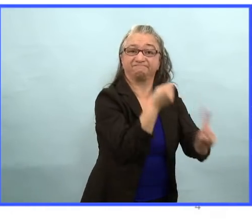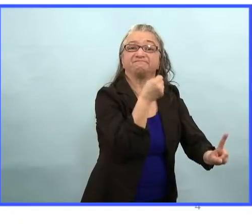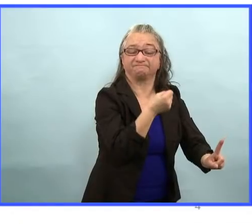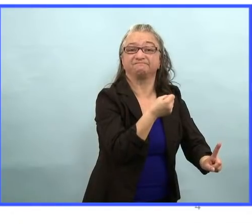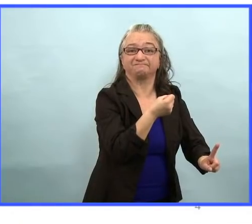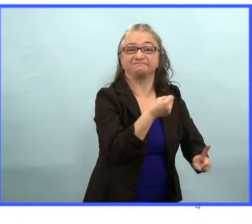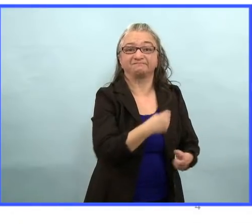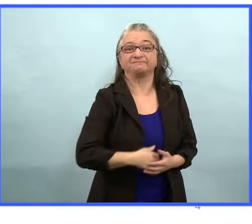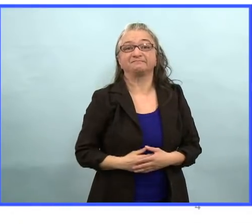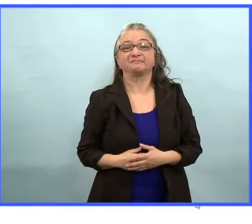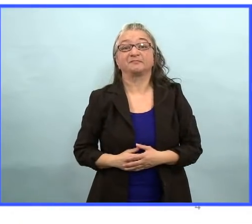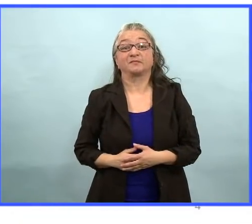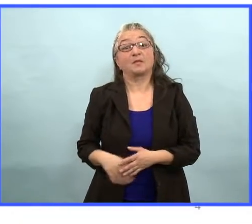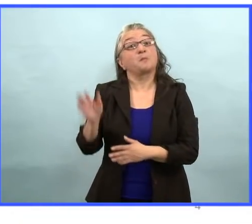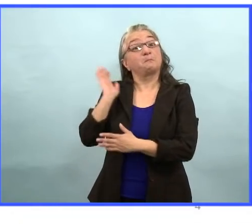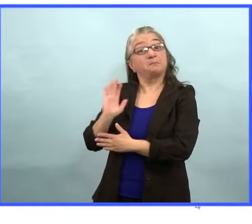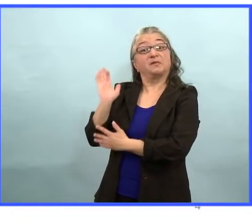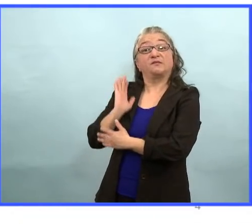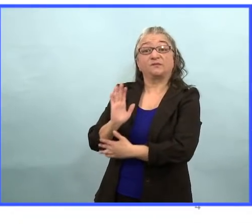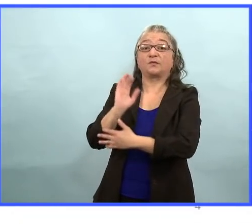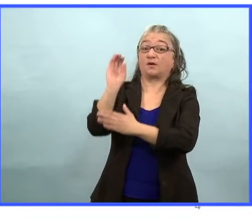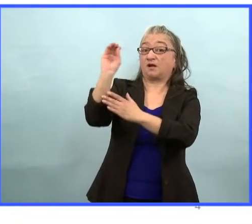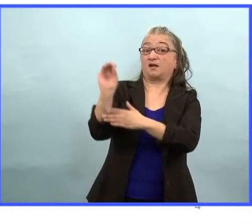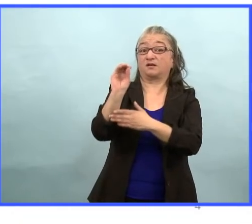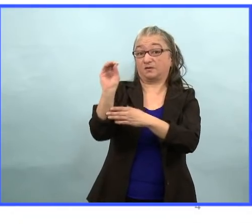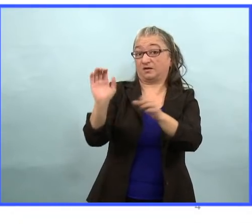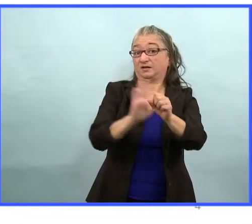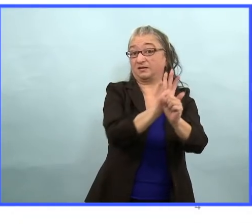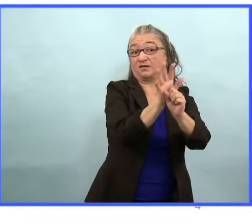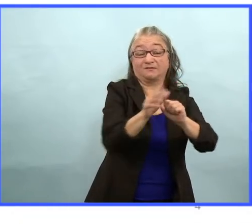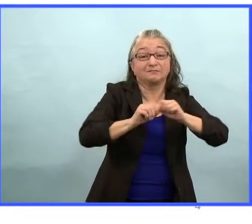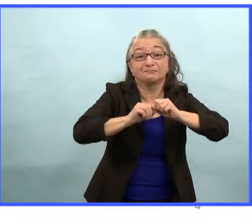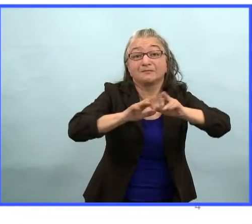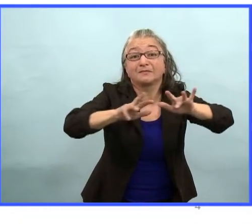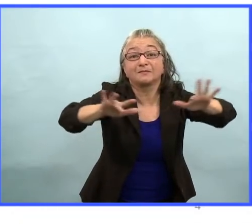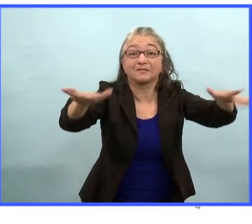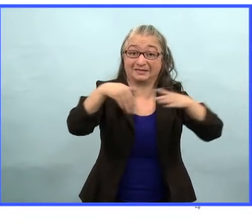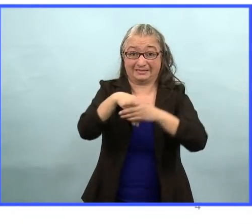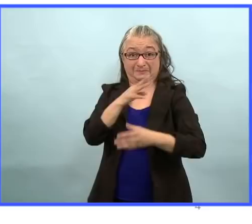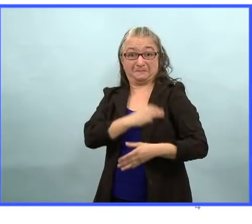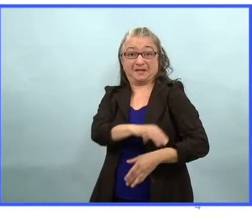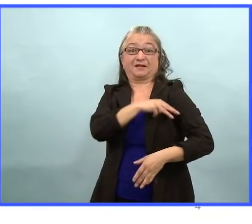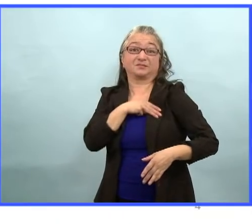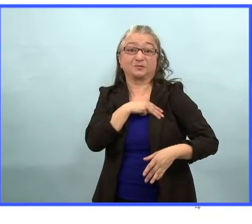the dominant variant across much of manitoba a majority of covert patients in our icus